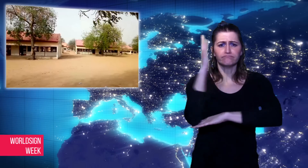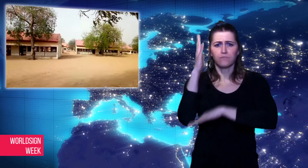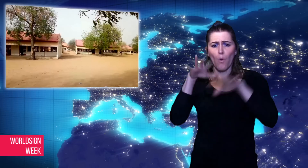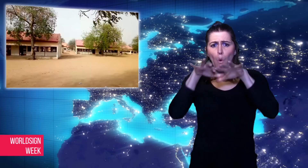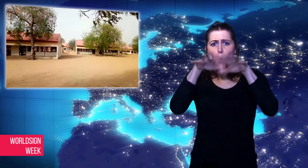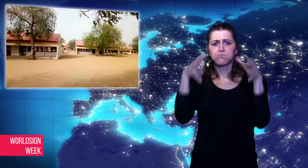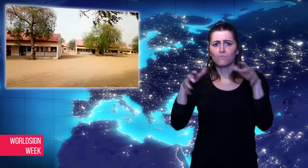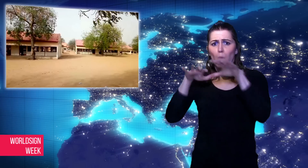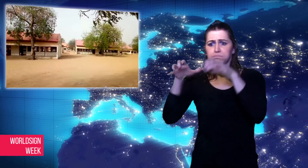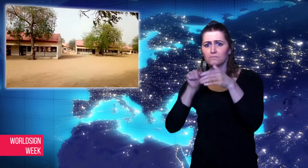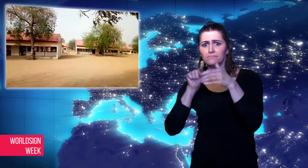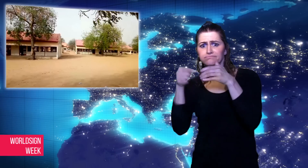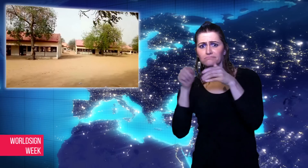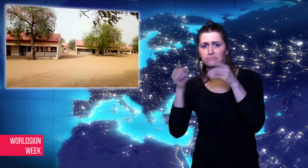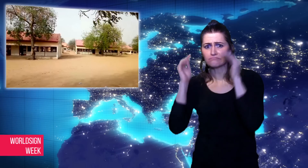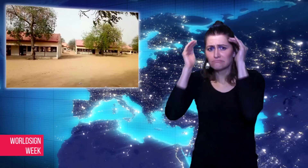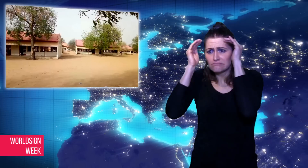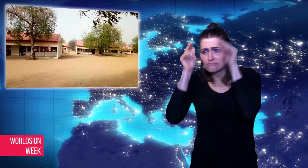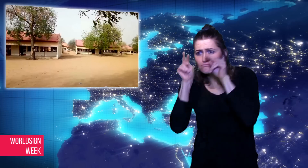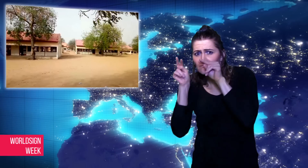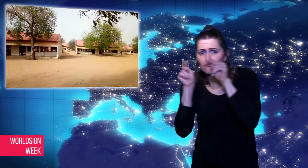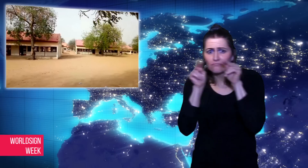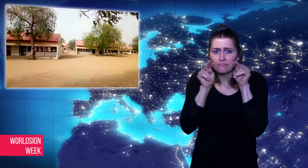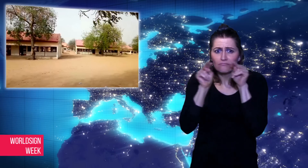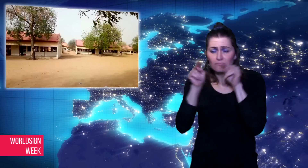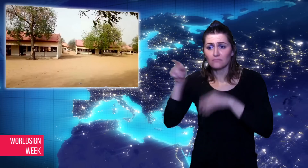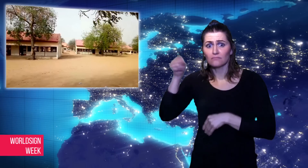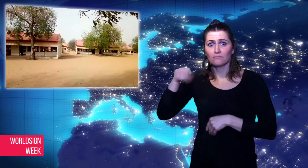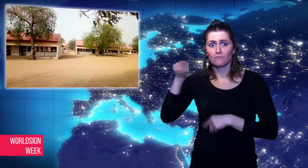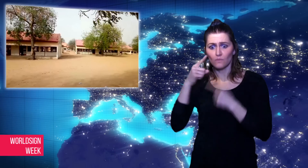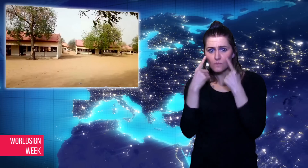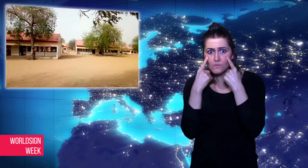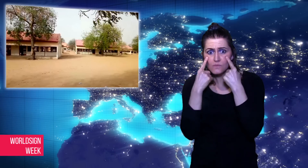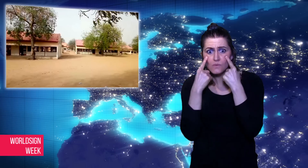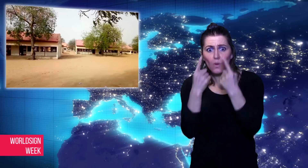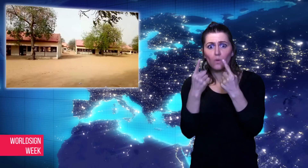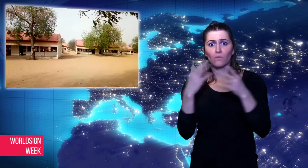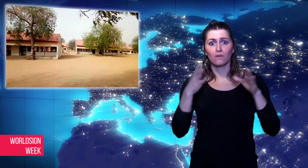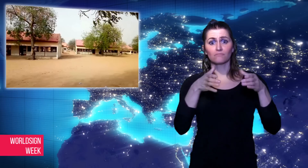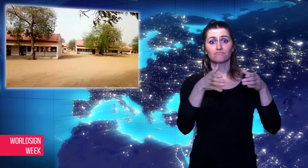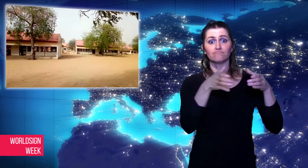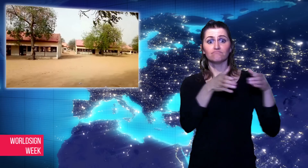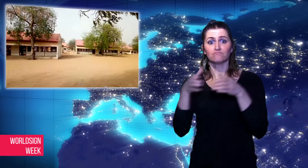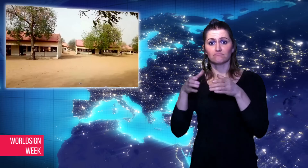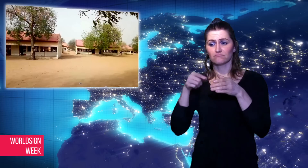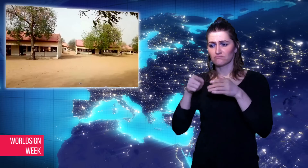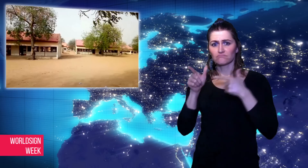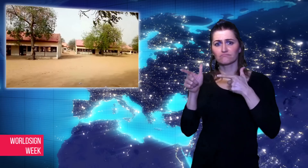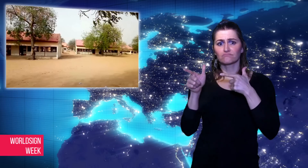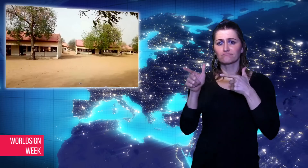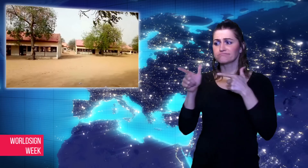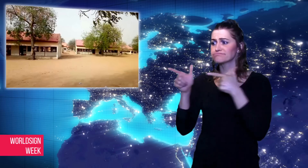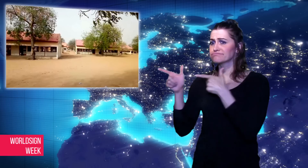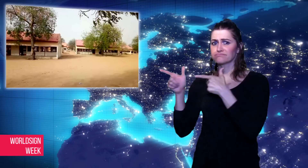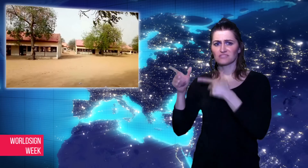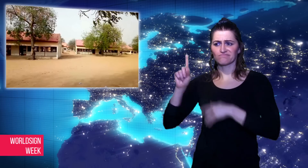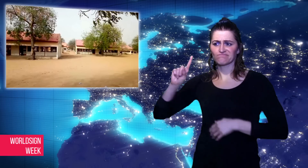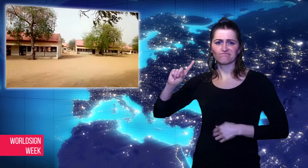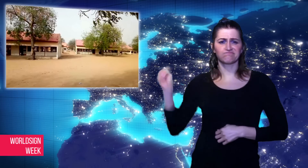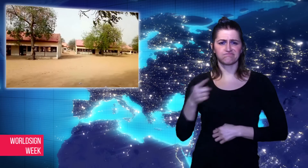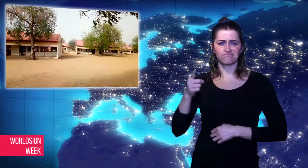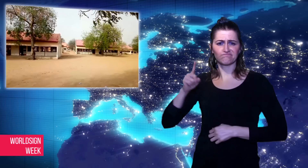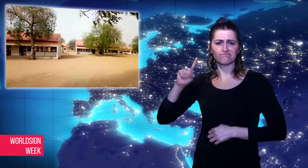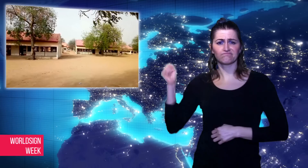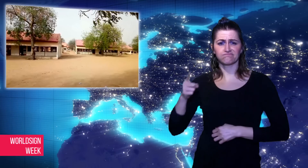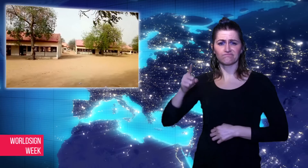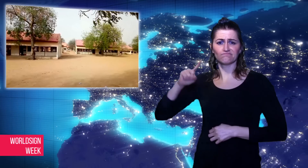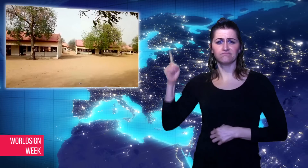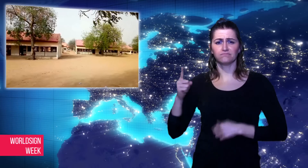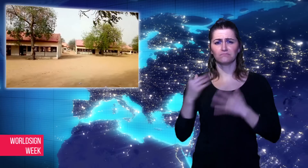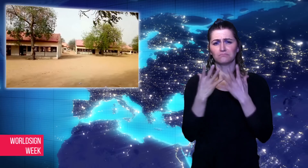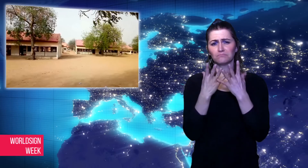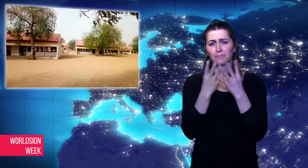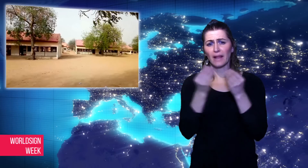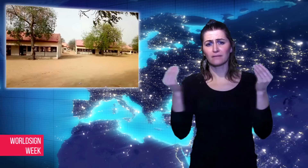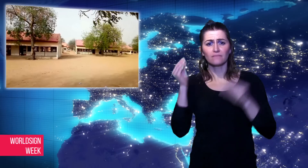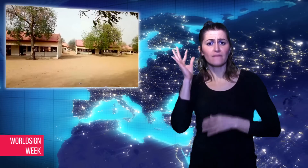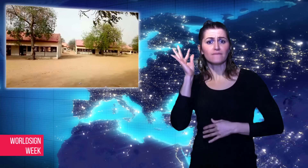female students were seen forced by the